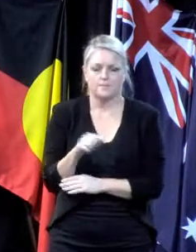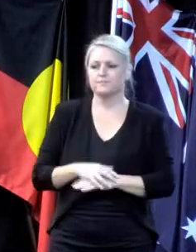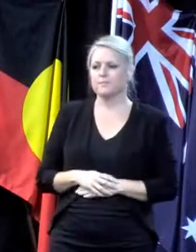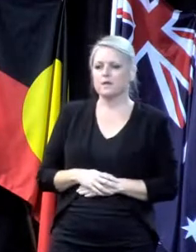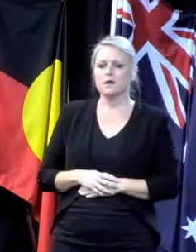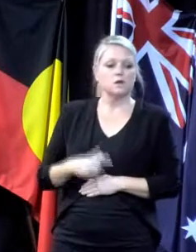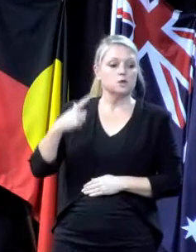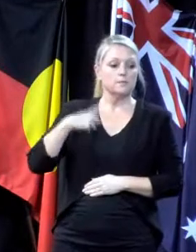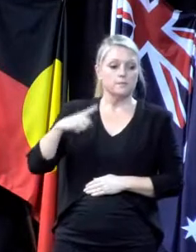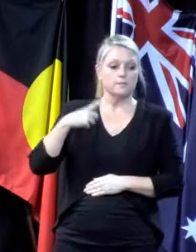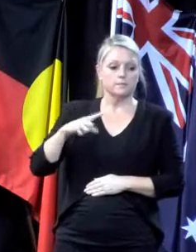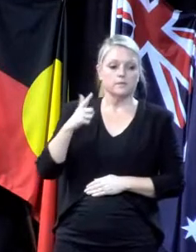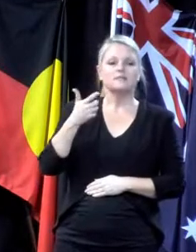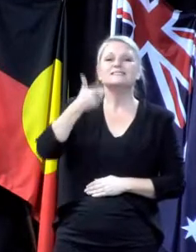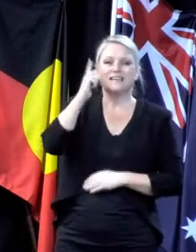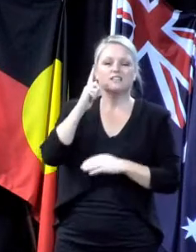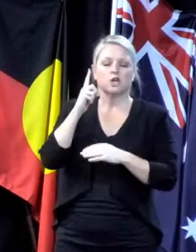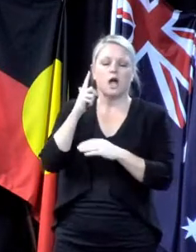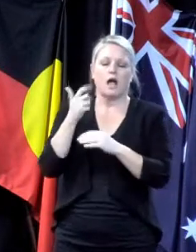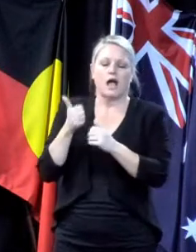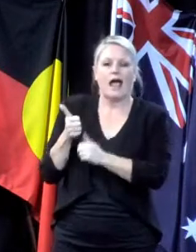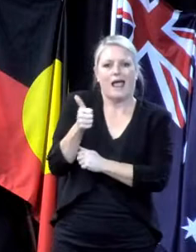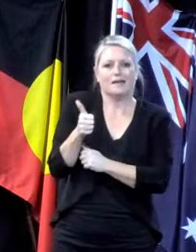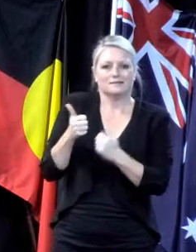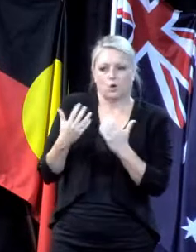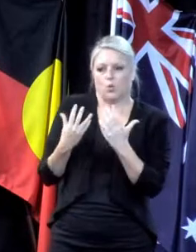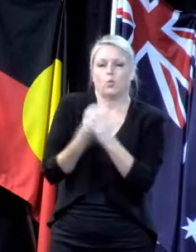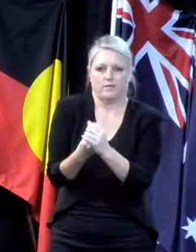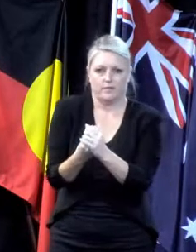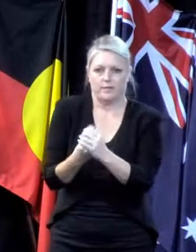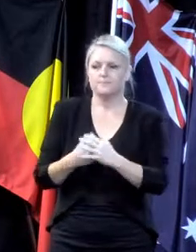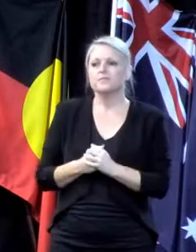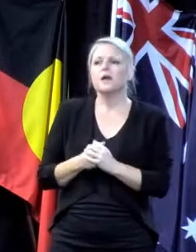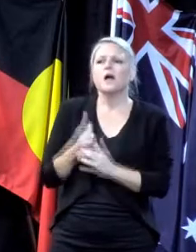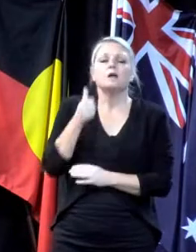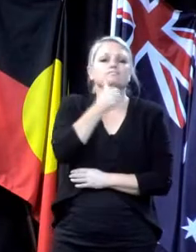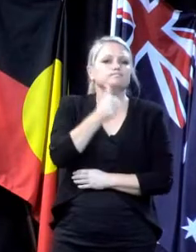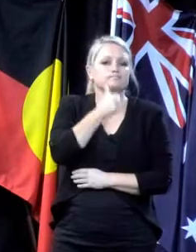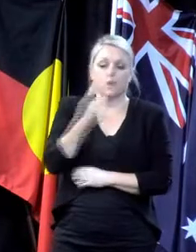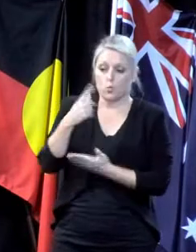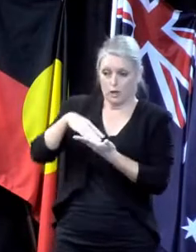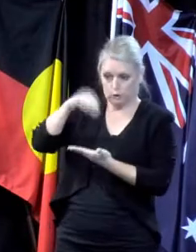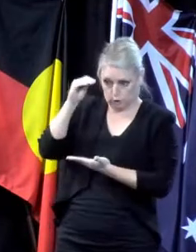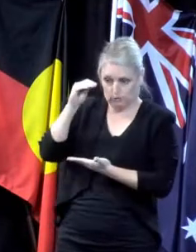if we had a child with a very complex medical needs that would need